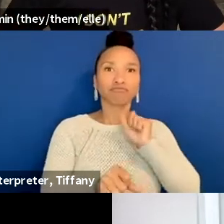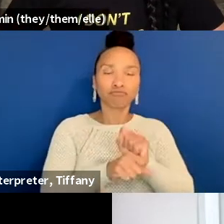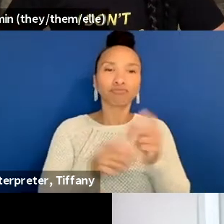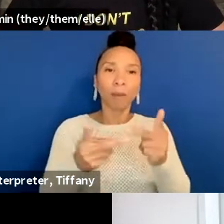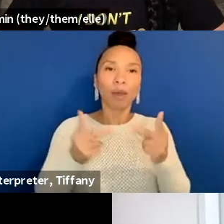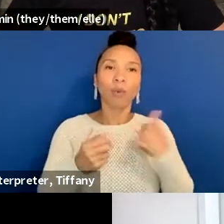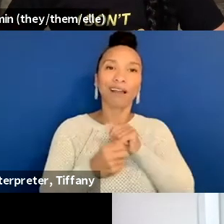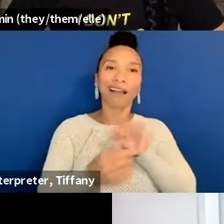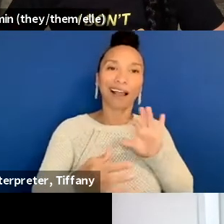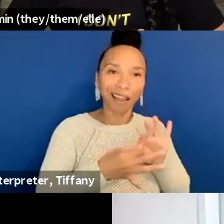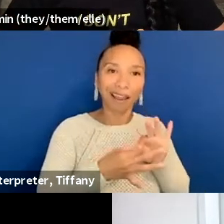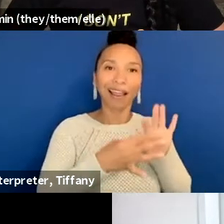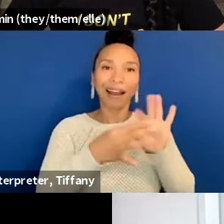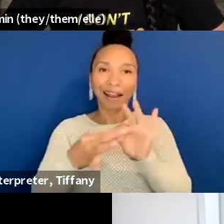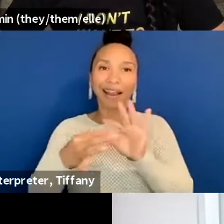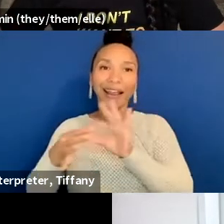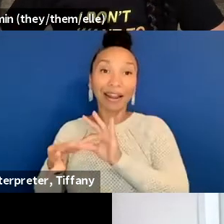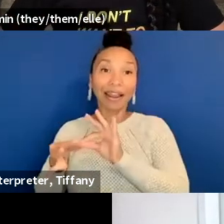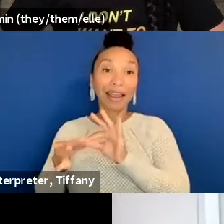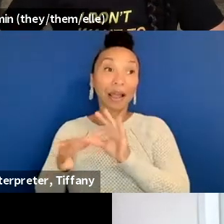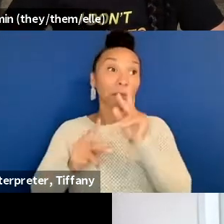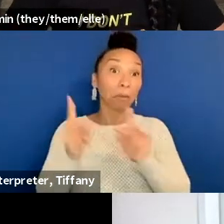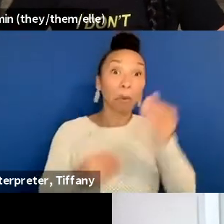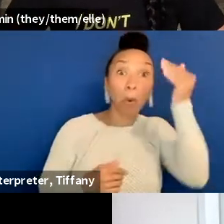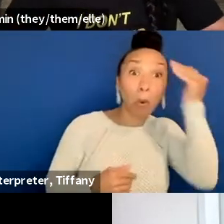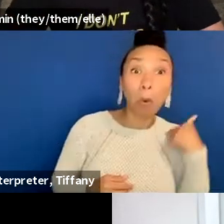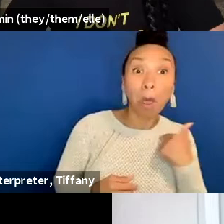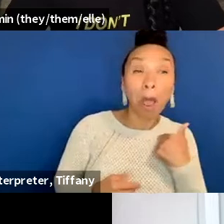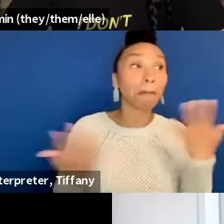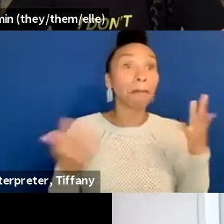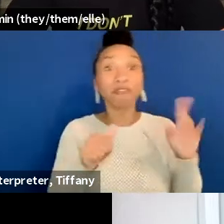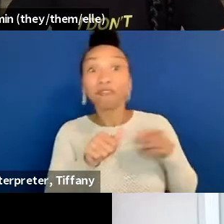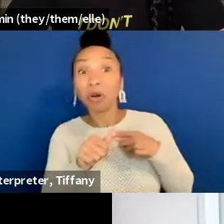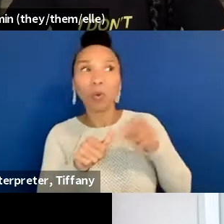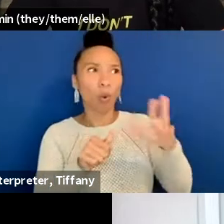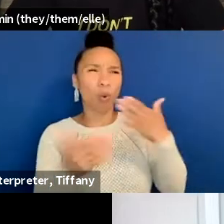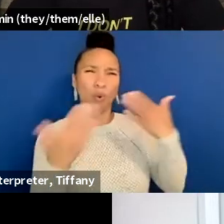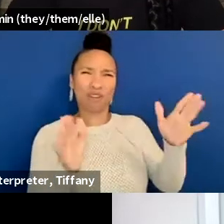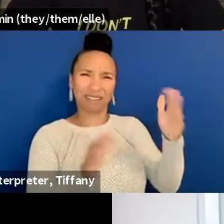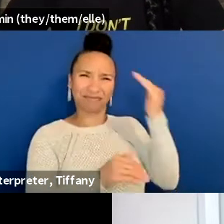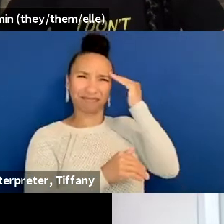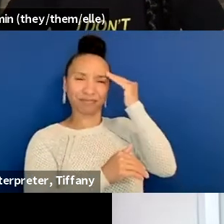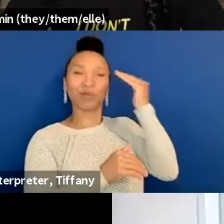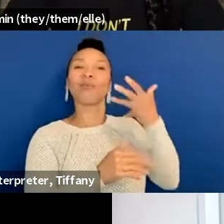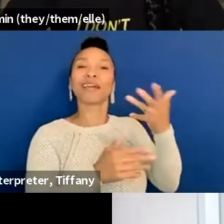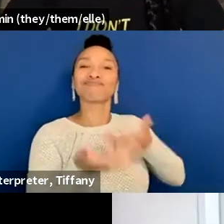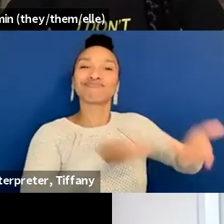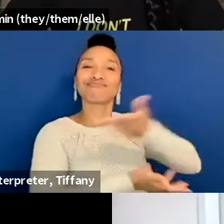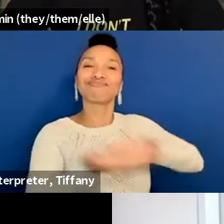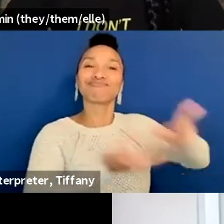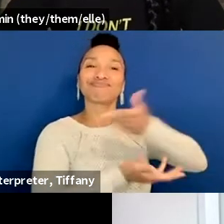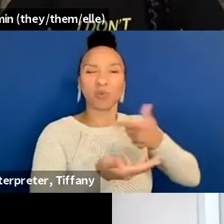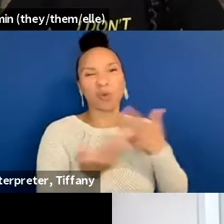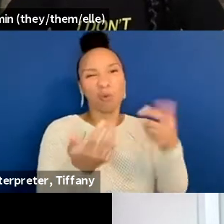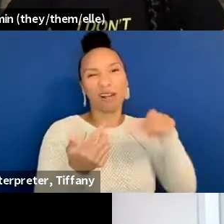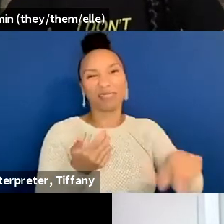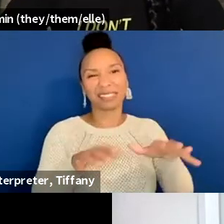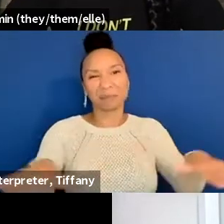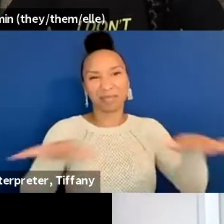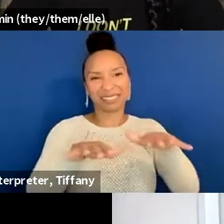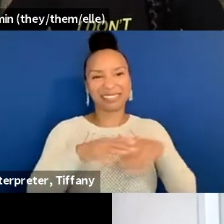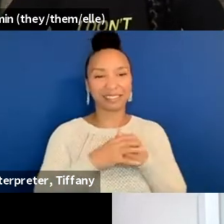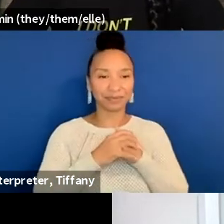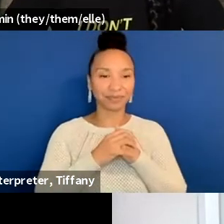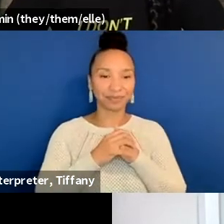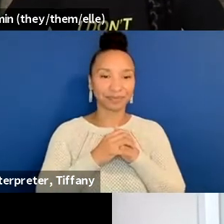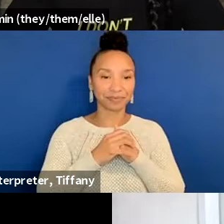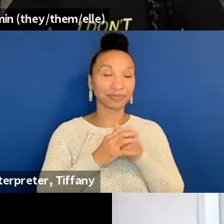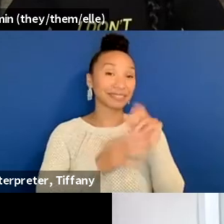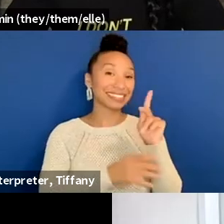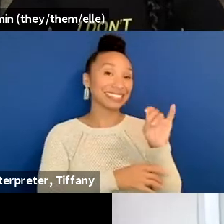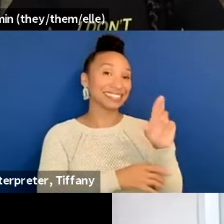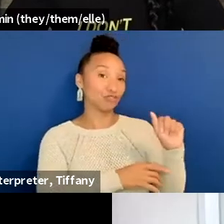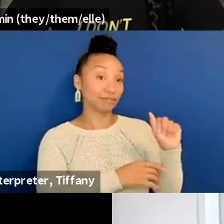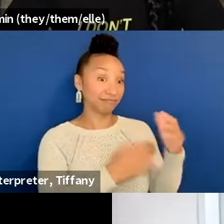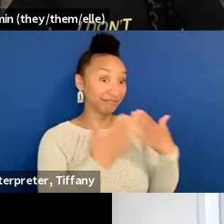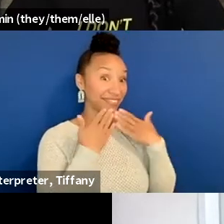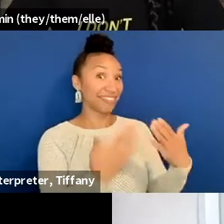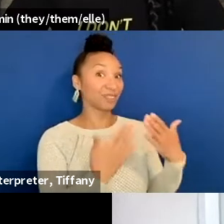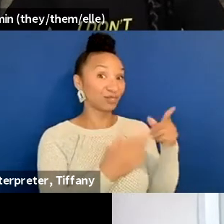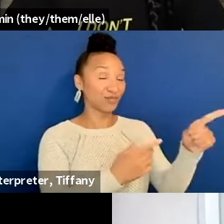Kirya Traber (she/her): move it over to you Leah in just a moment, but I wanted to point out two things one is just a name if you want aren't aware the Z in his own only offered in prints which I also think is really powerful and i'd love for.